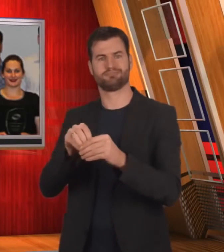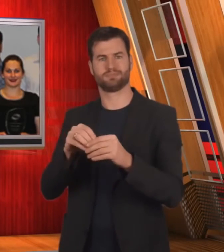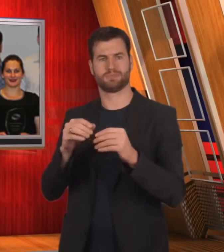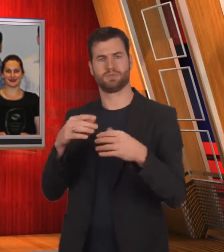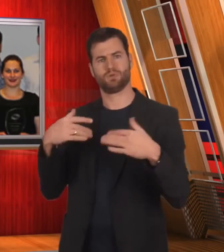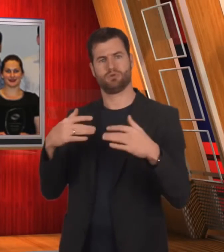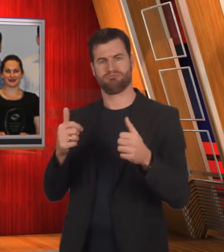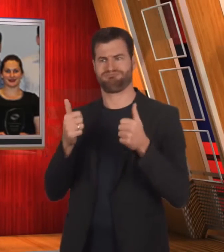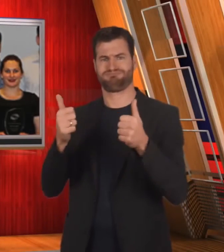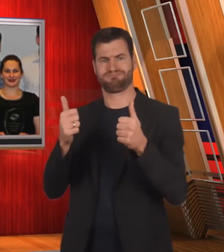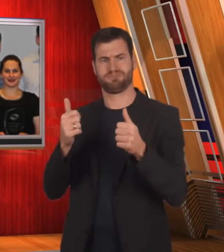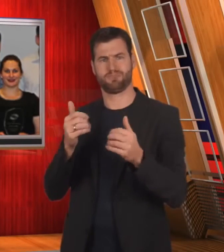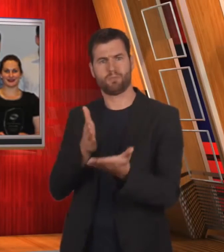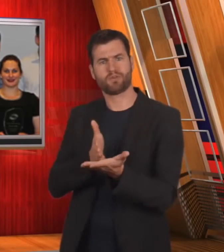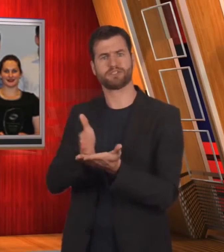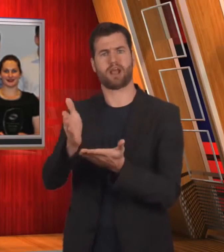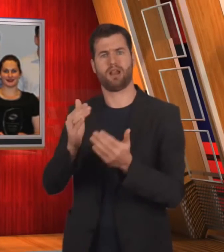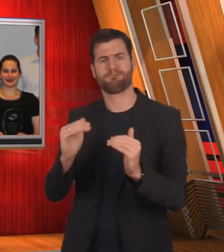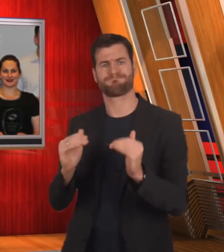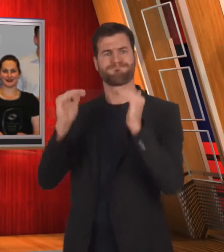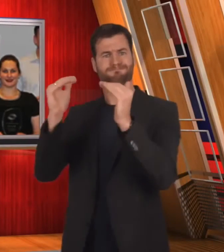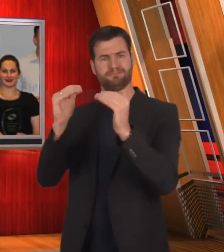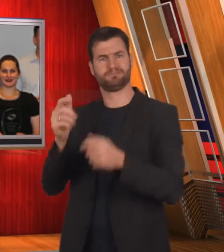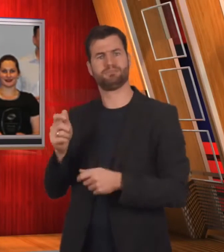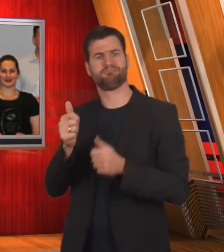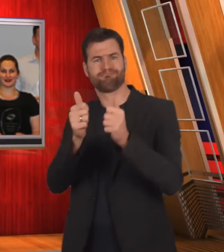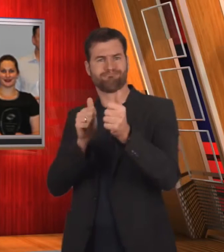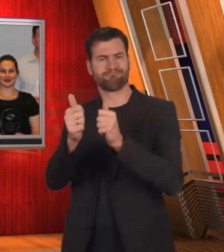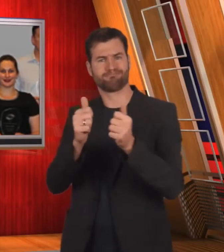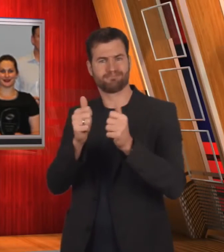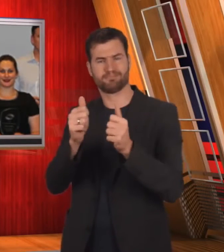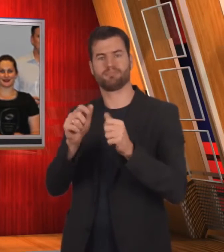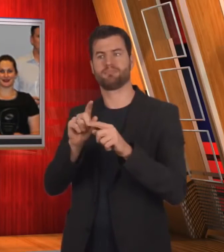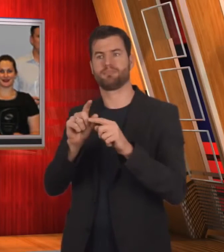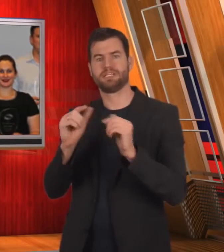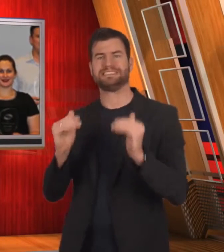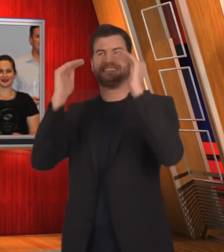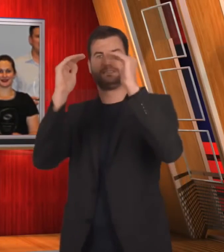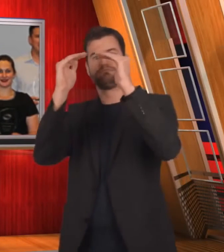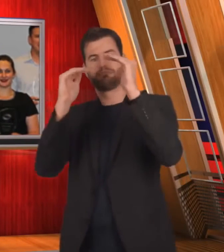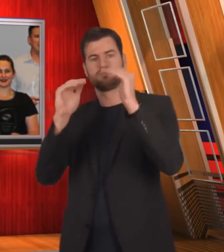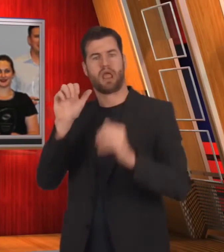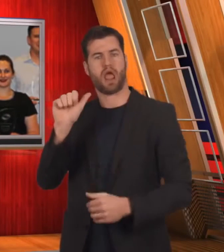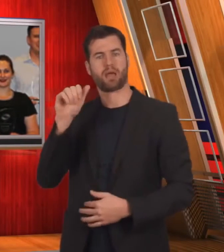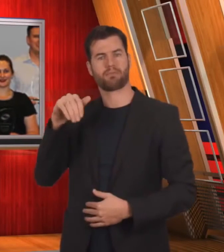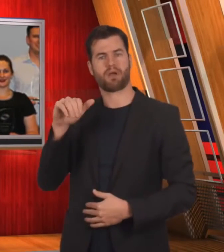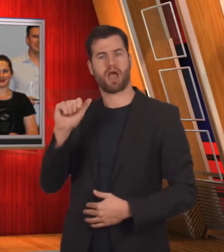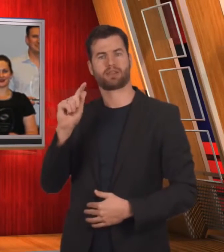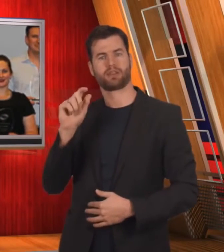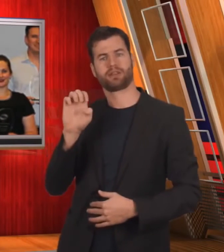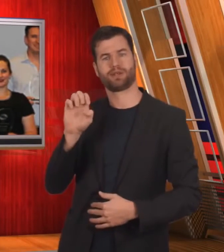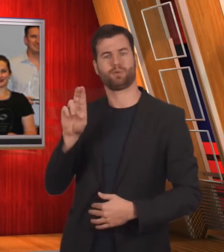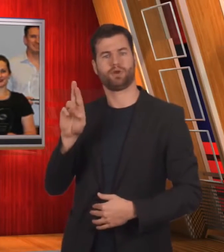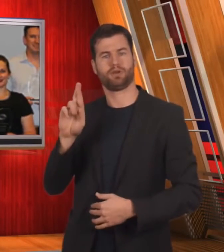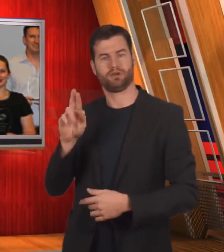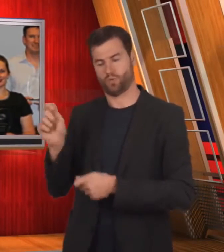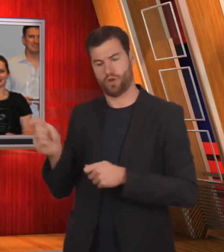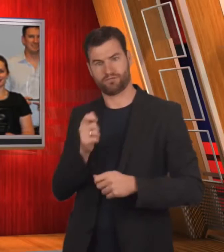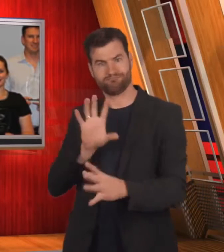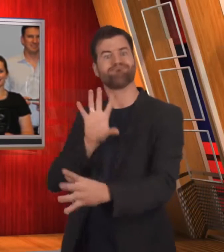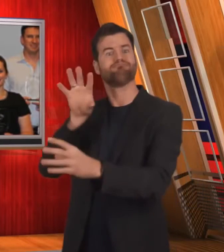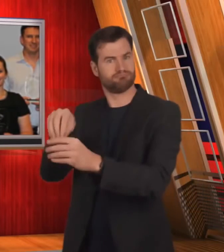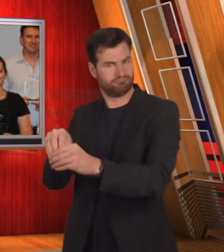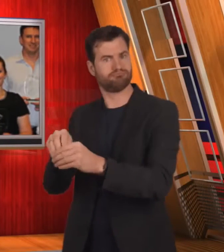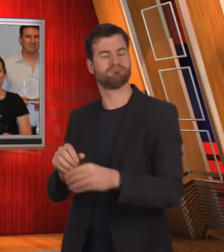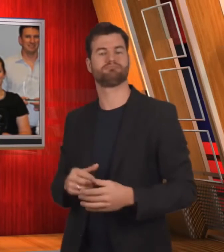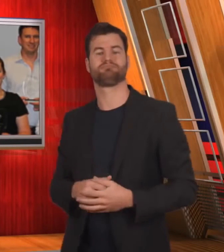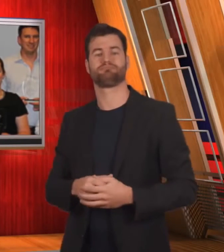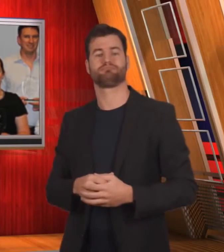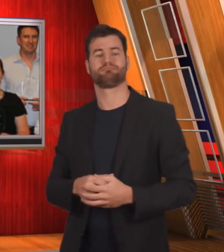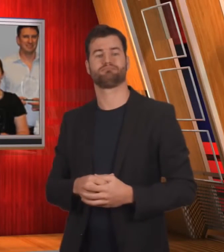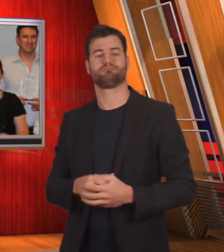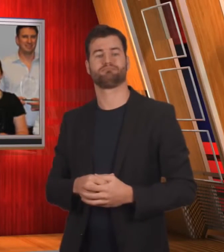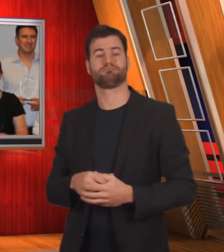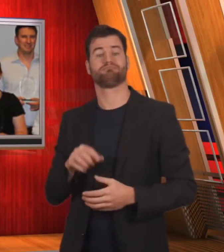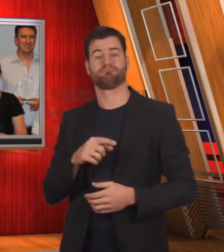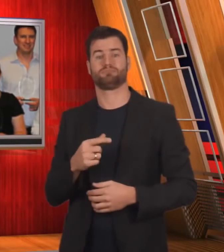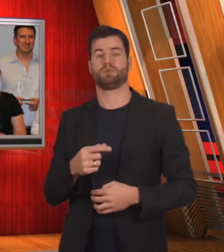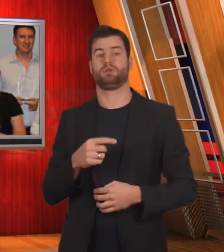a professional tournament as an amateur golfer.